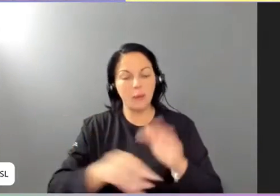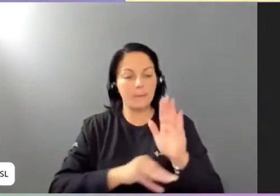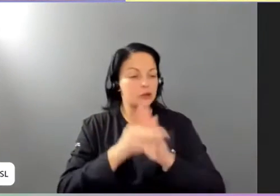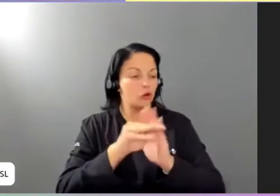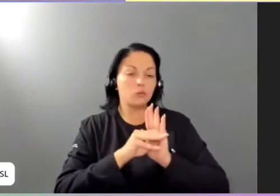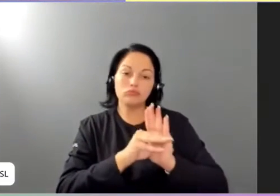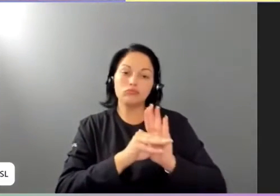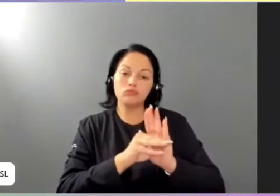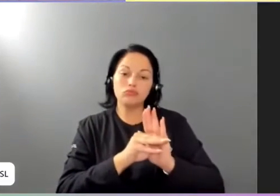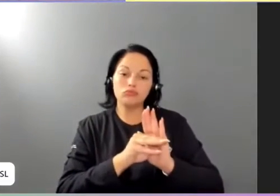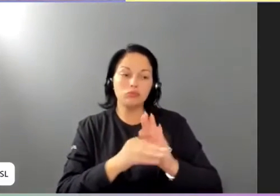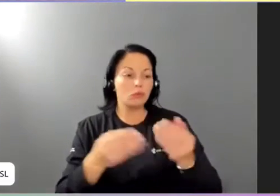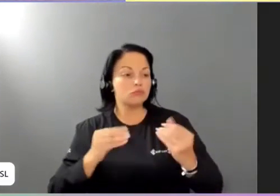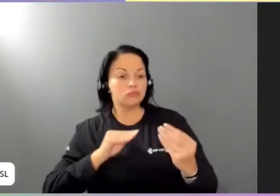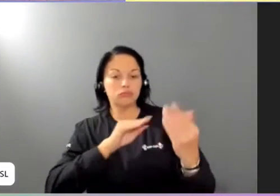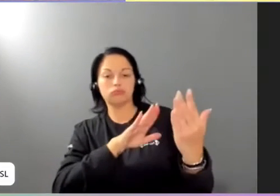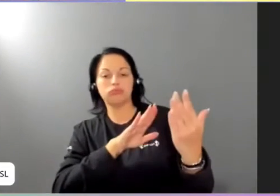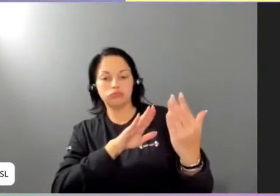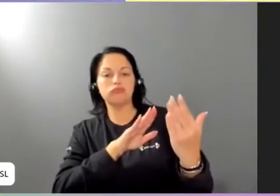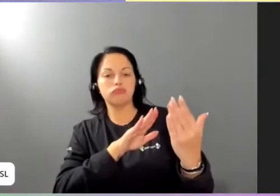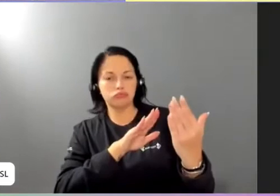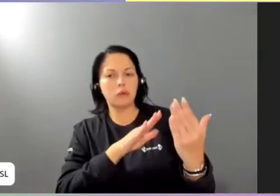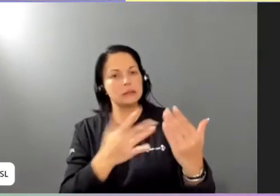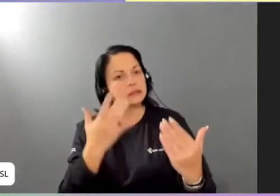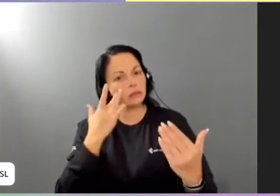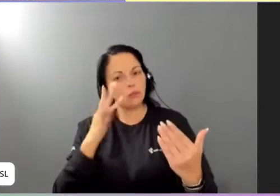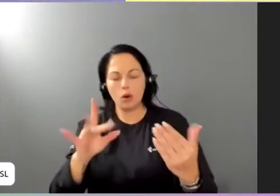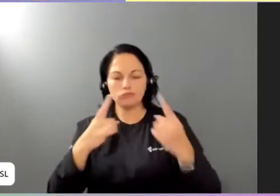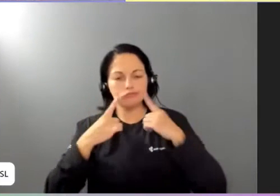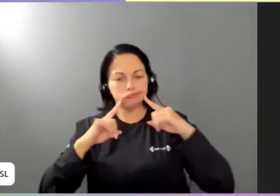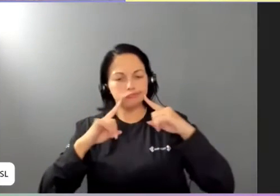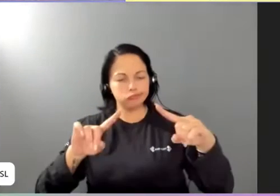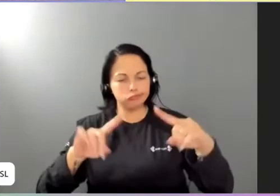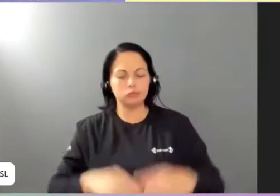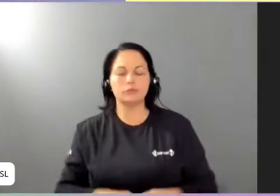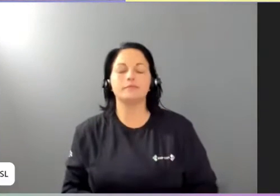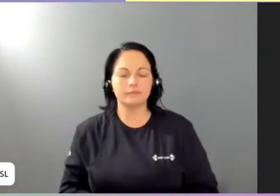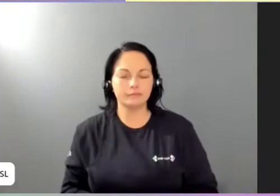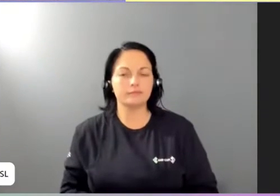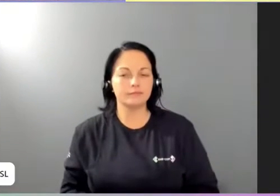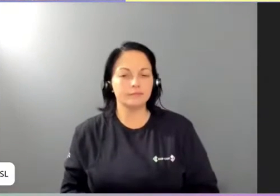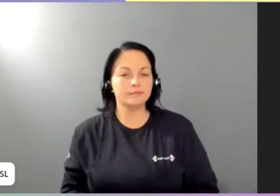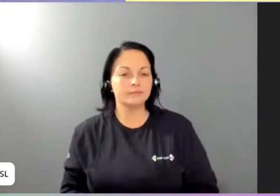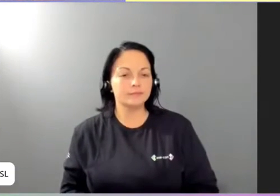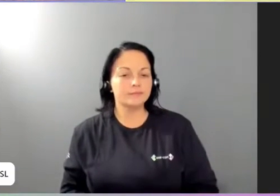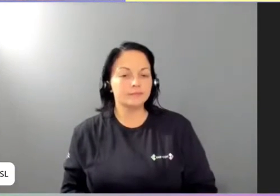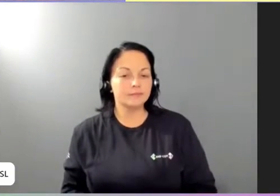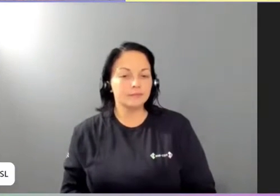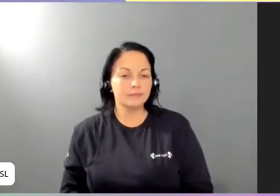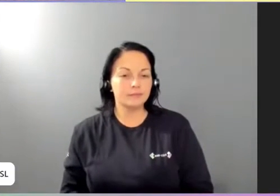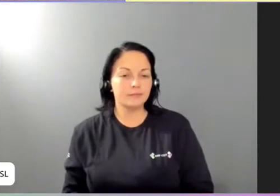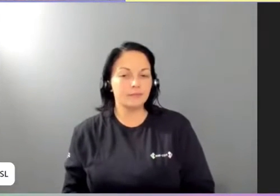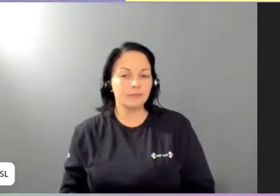scale and impact, because we're so large. Maturity model allows us to approach that and